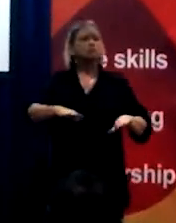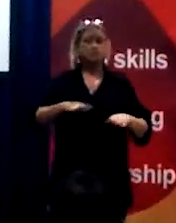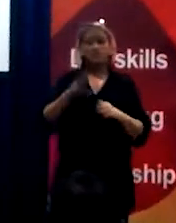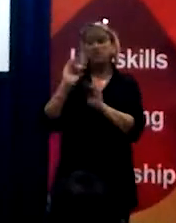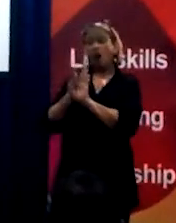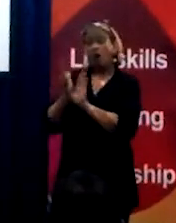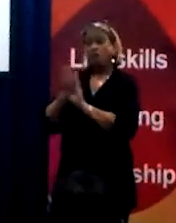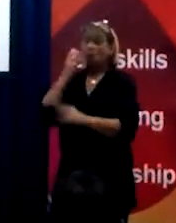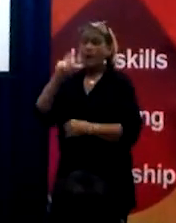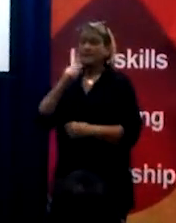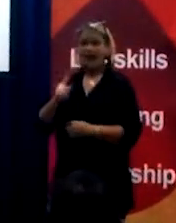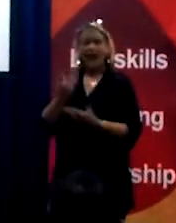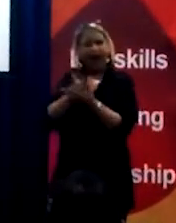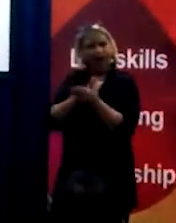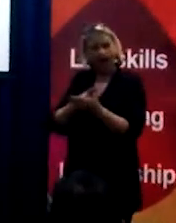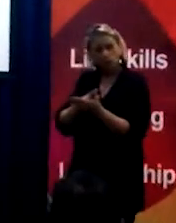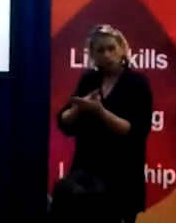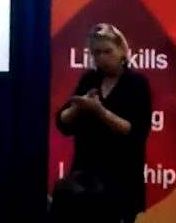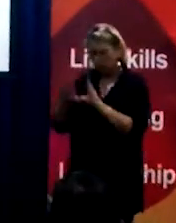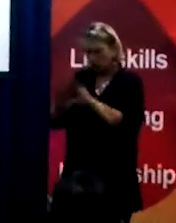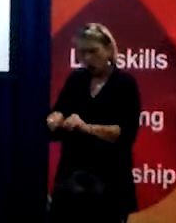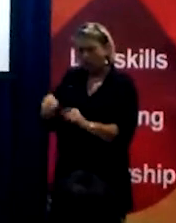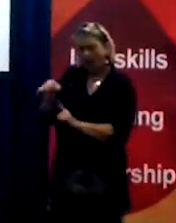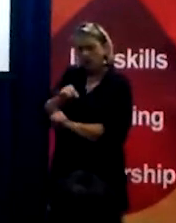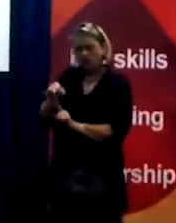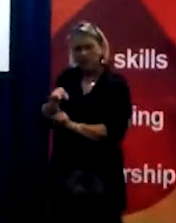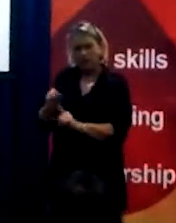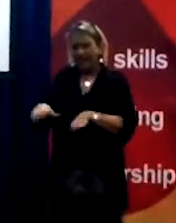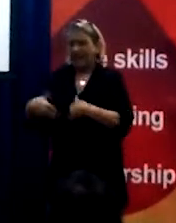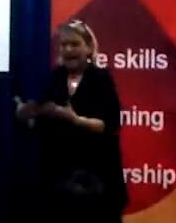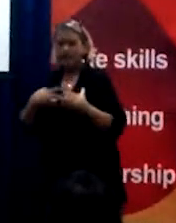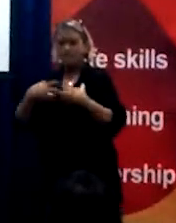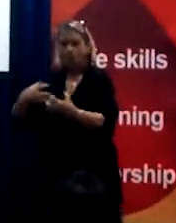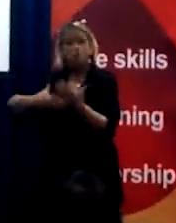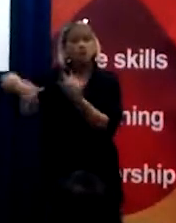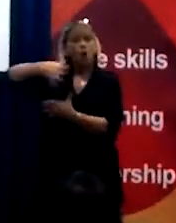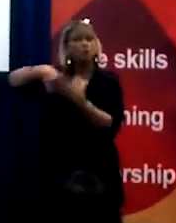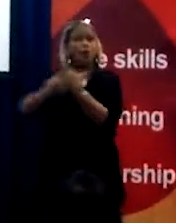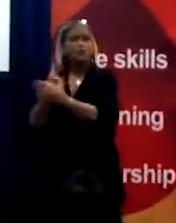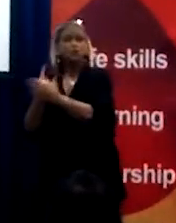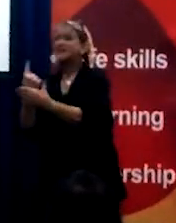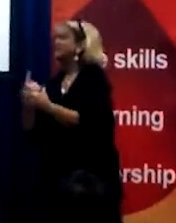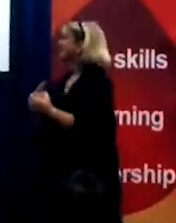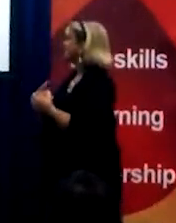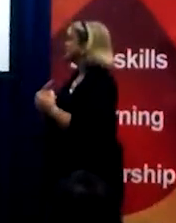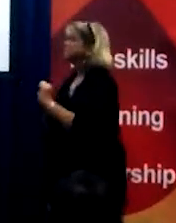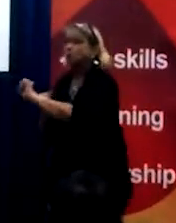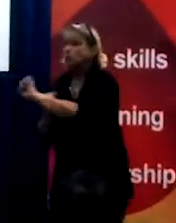you need to do to treat it is increase social opportunity. Oh, yeah, and some of your kids might be in these photos too.